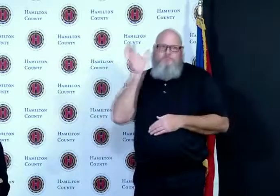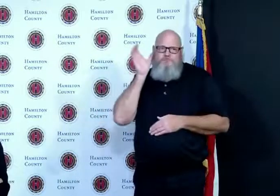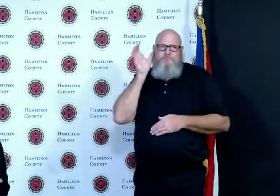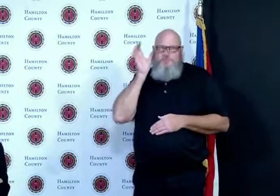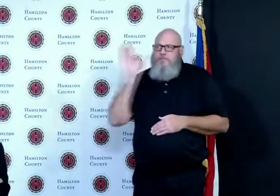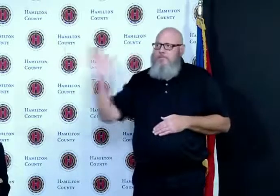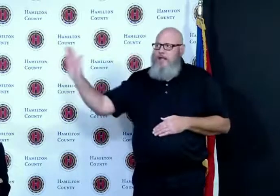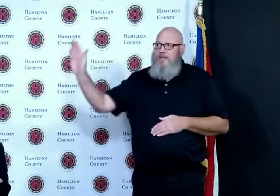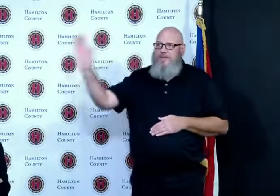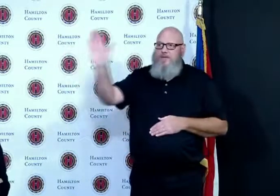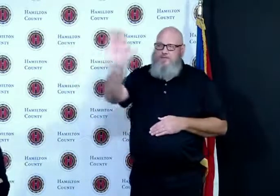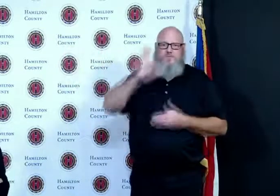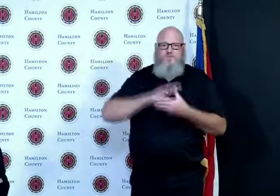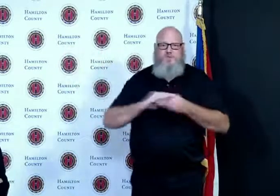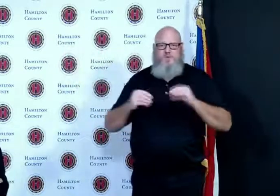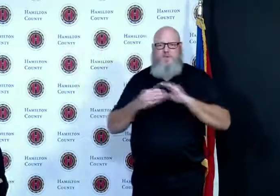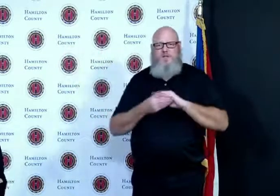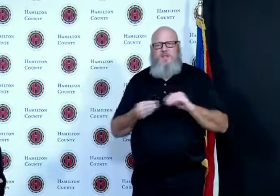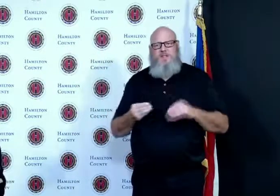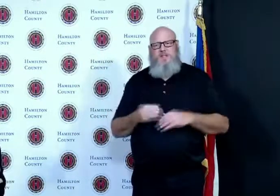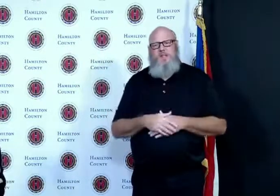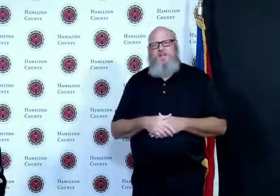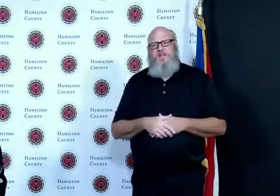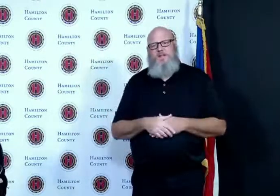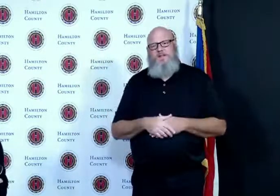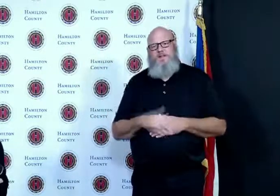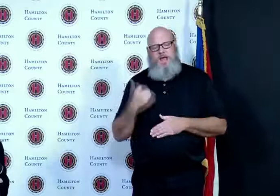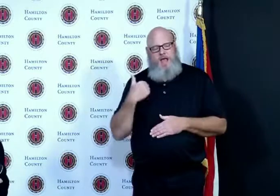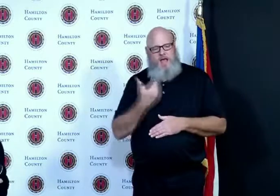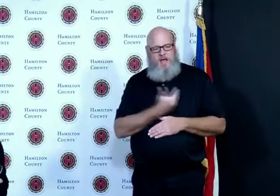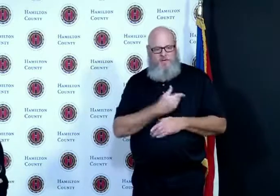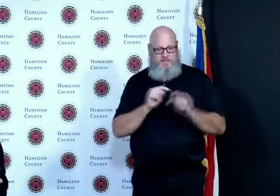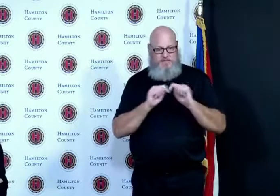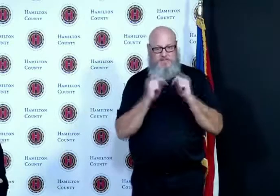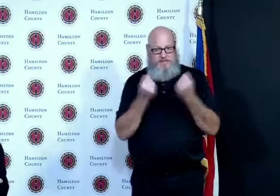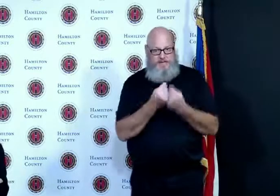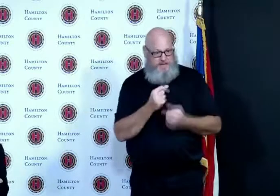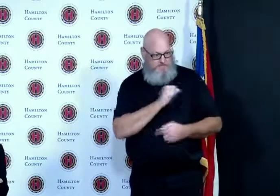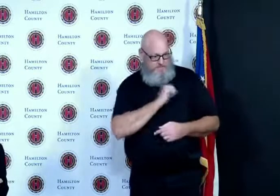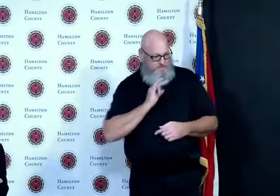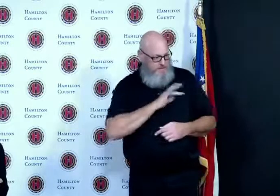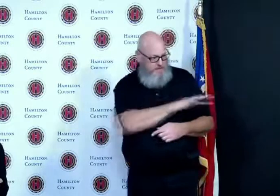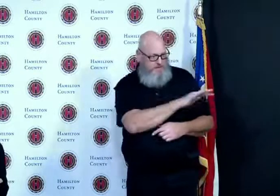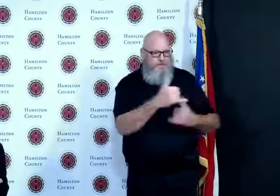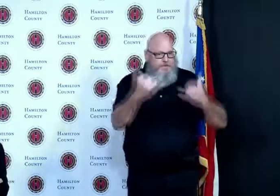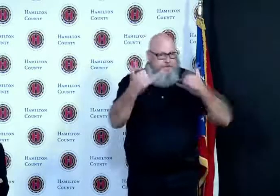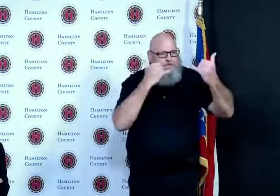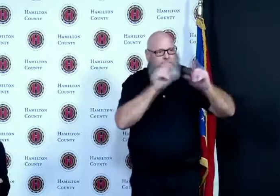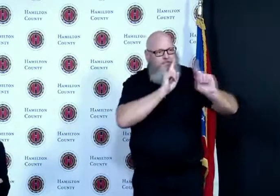lastly we have some really good news today by way of a partnership that has been forged so